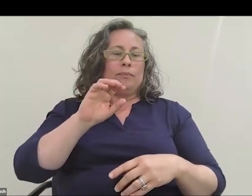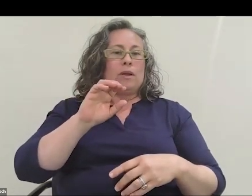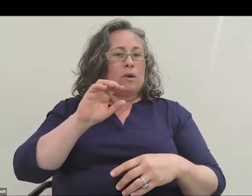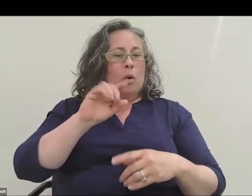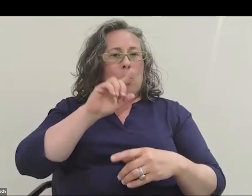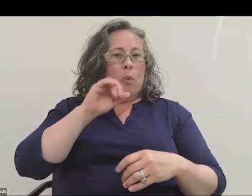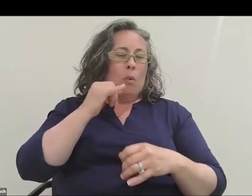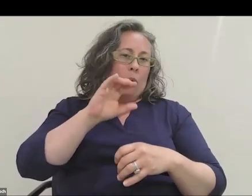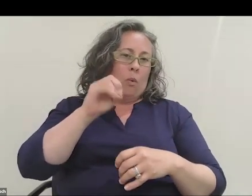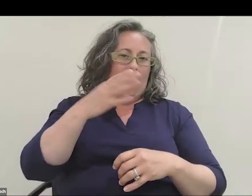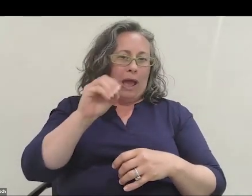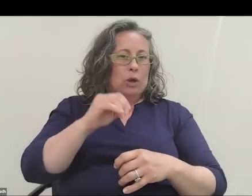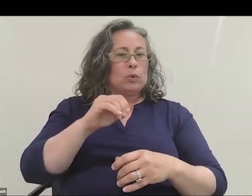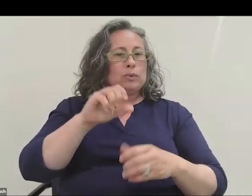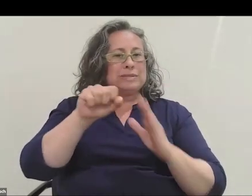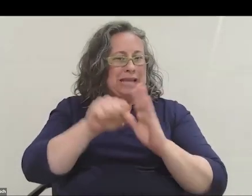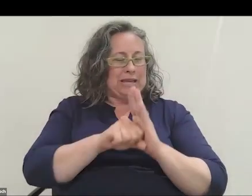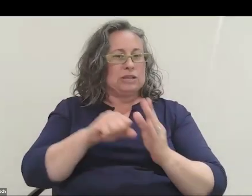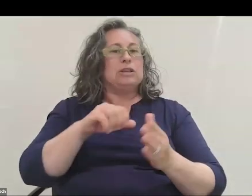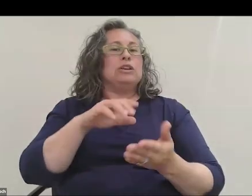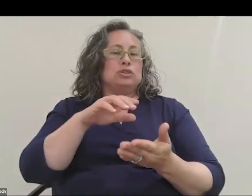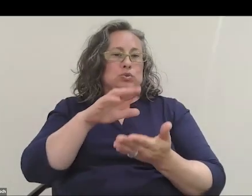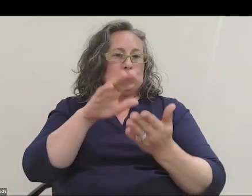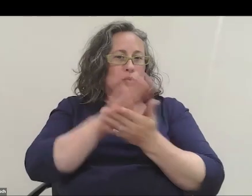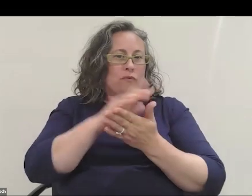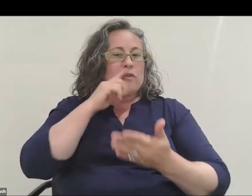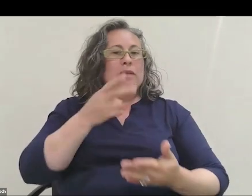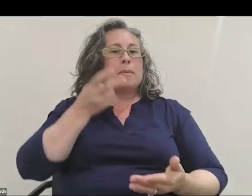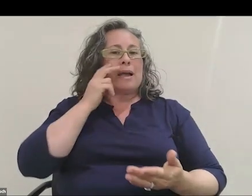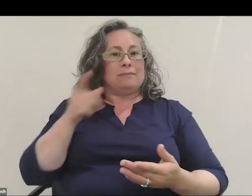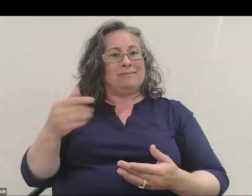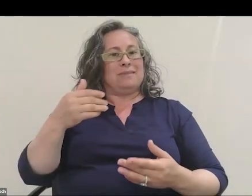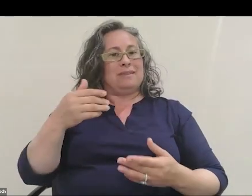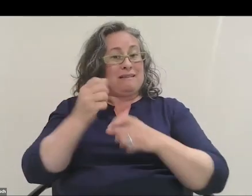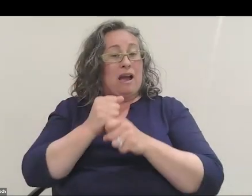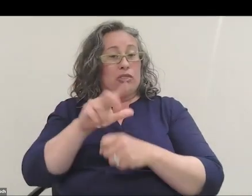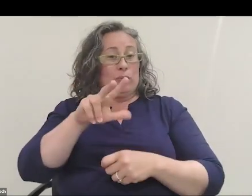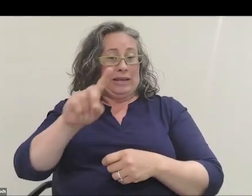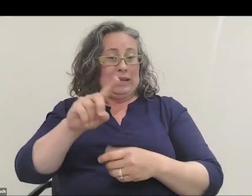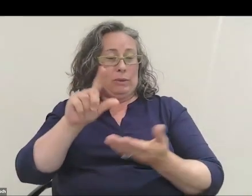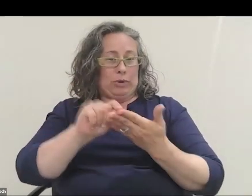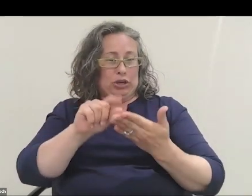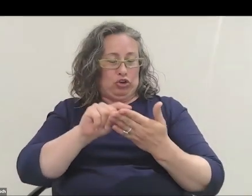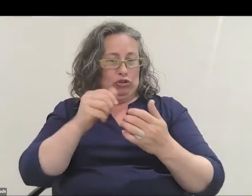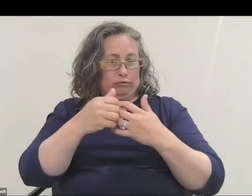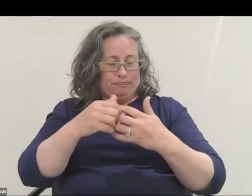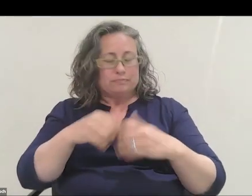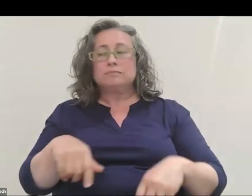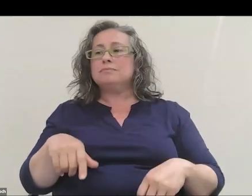At the Ohio State School for the Blind, or OSSB, they got 3D printers and people from See3D